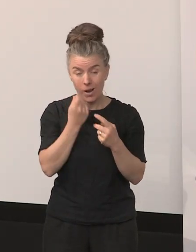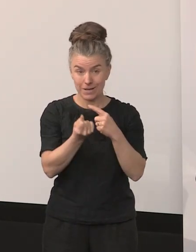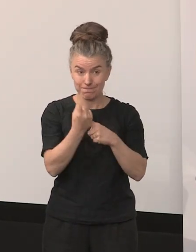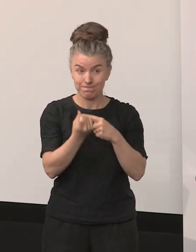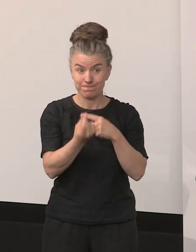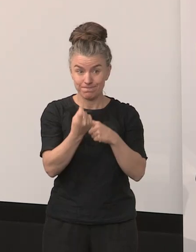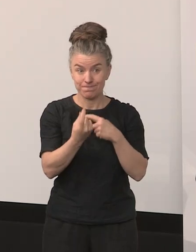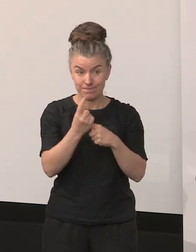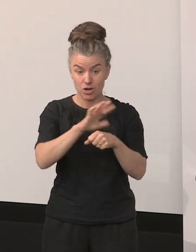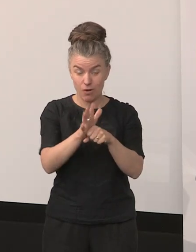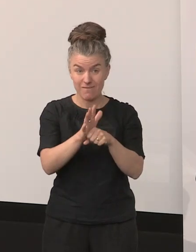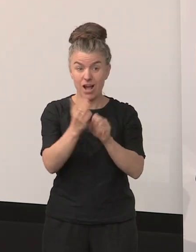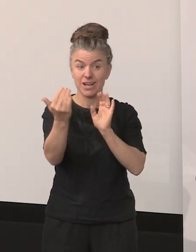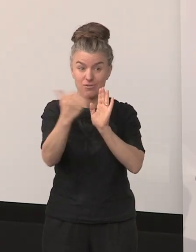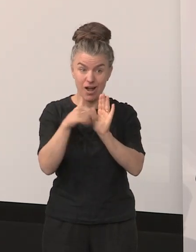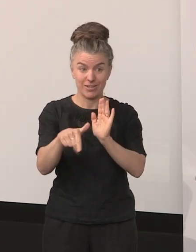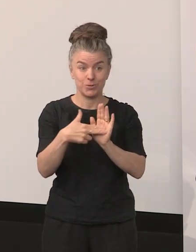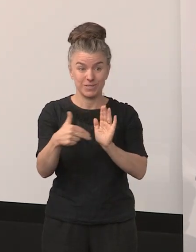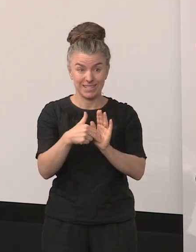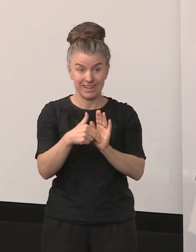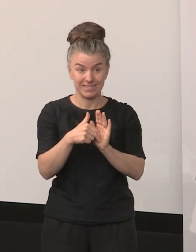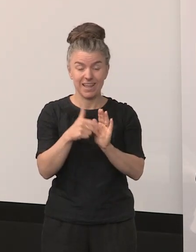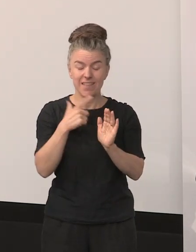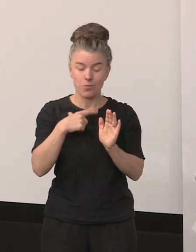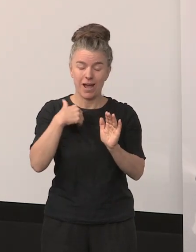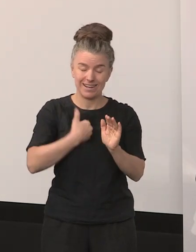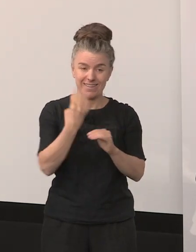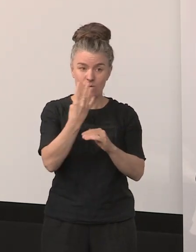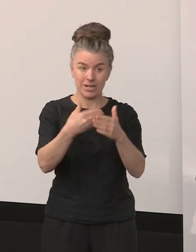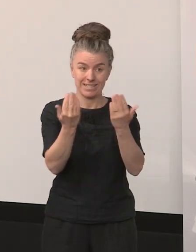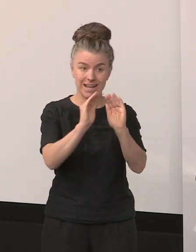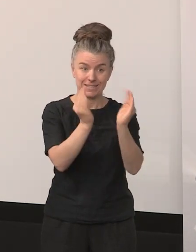further cases. We are absolutely committed to ensuring that the border is